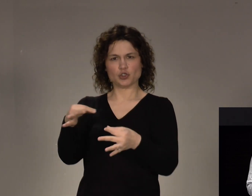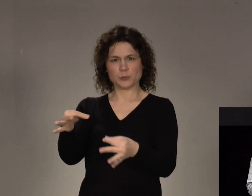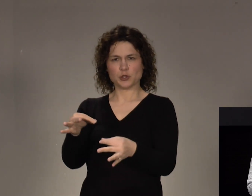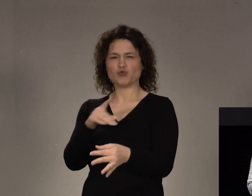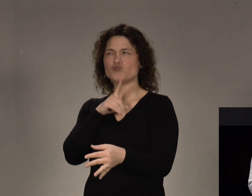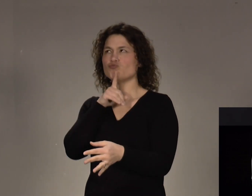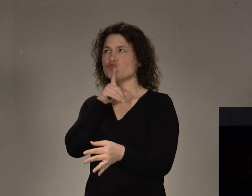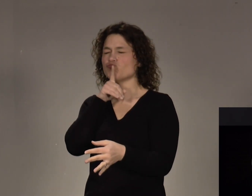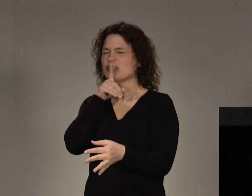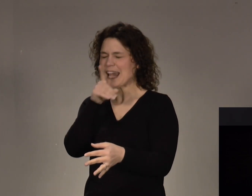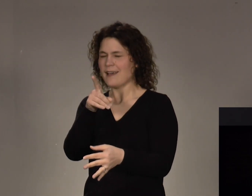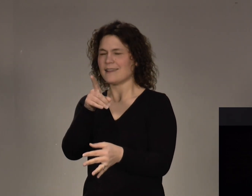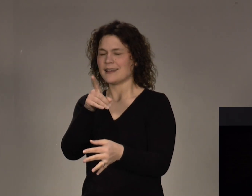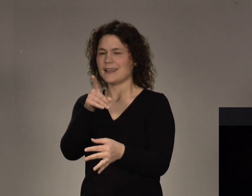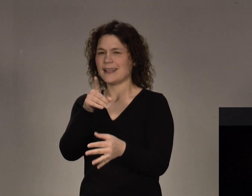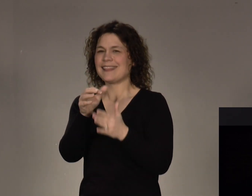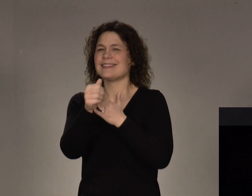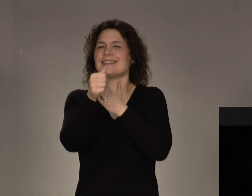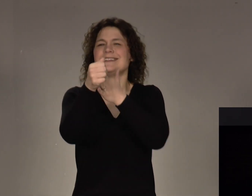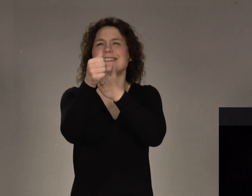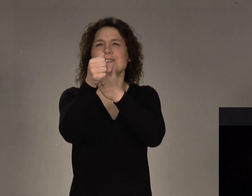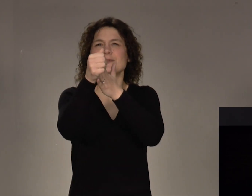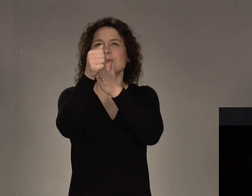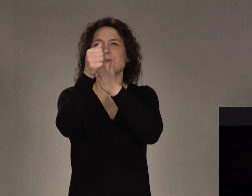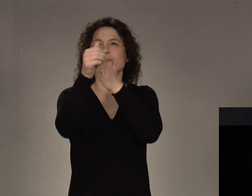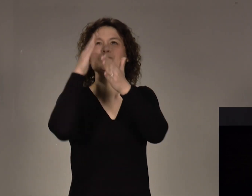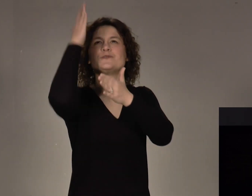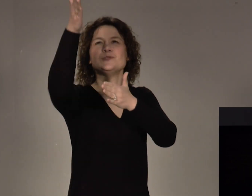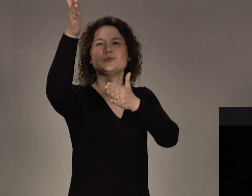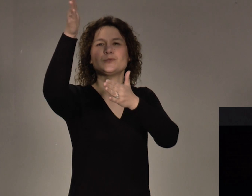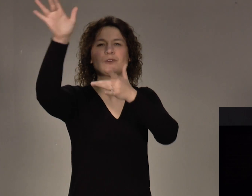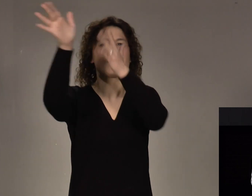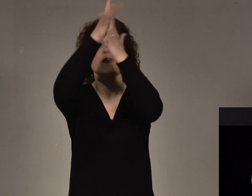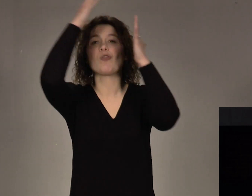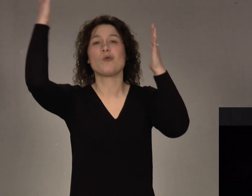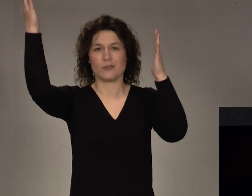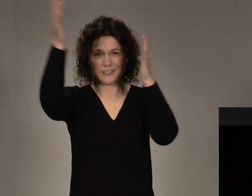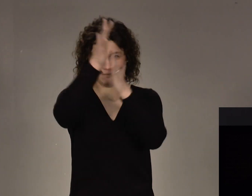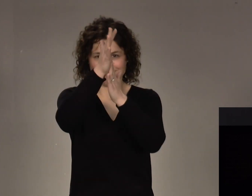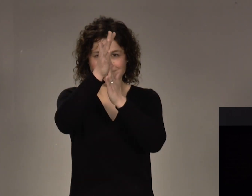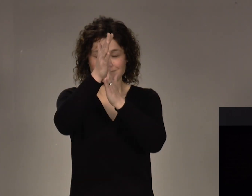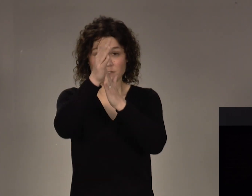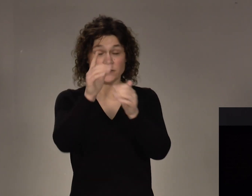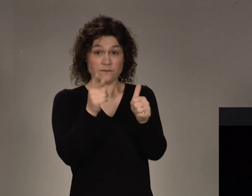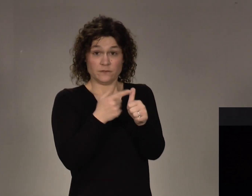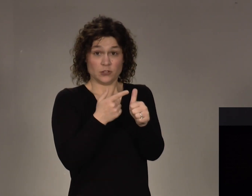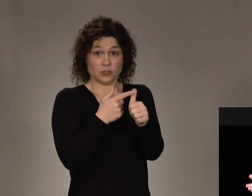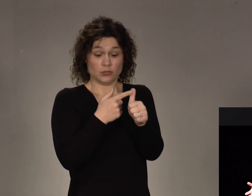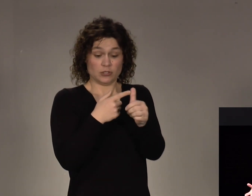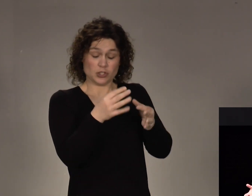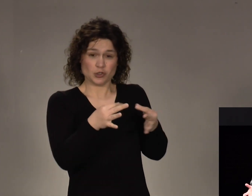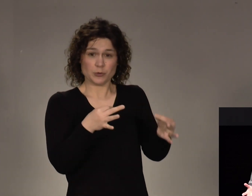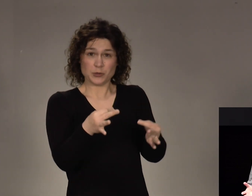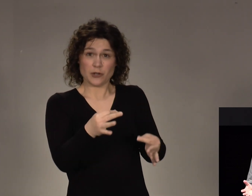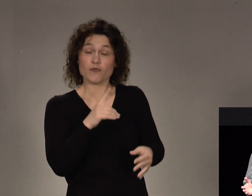leading to a DESTINY OF GLORY. First the DESCRIPTION OF REALITY.